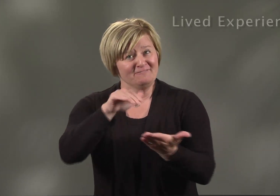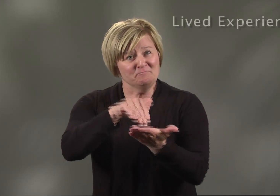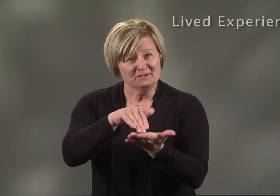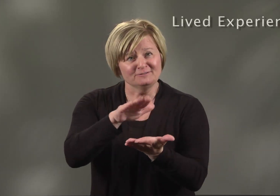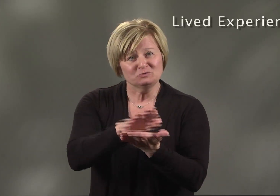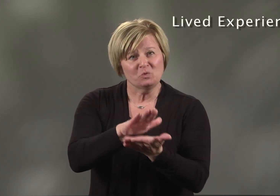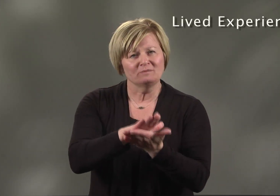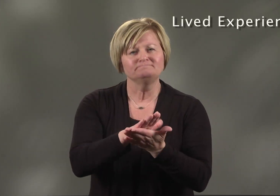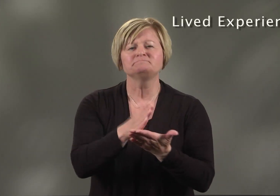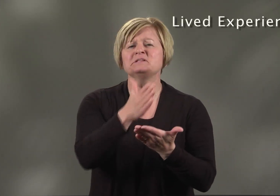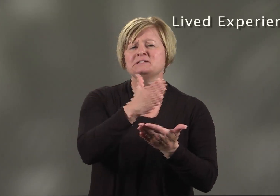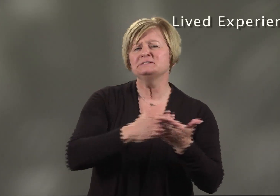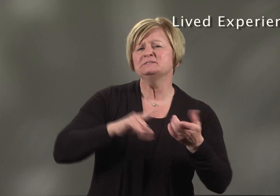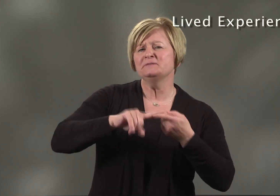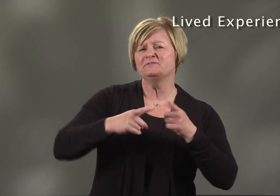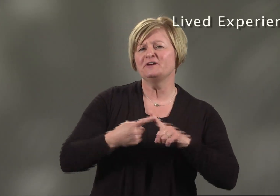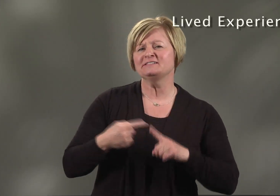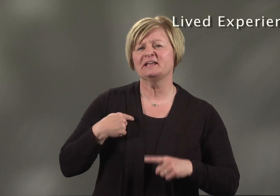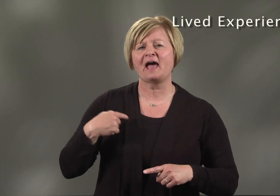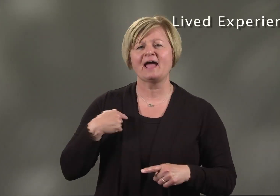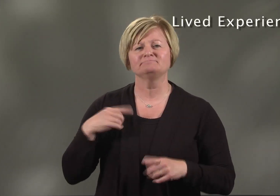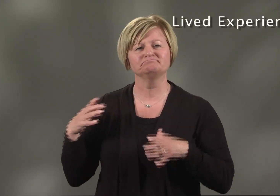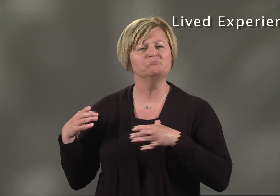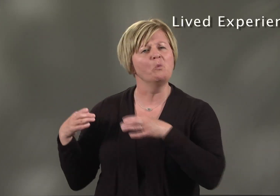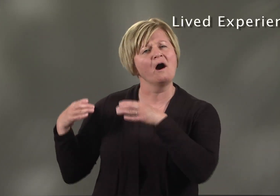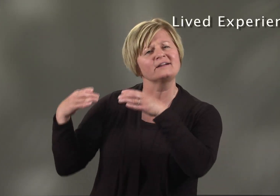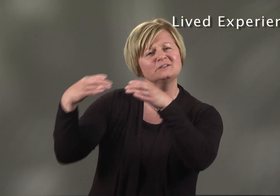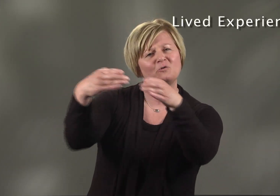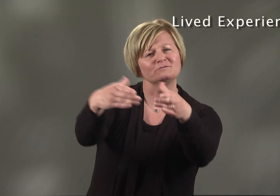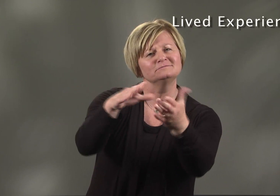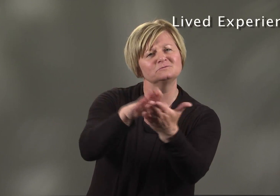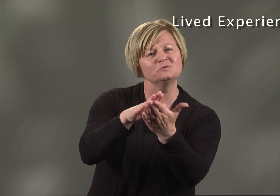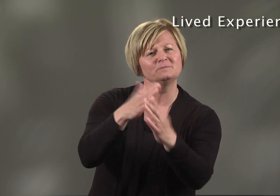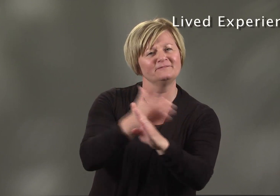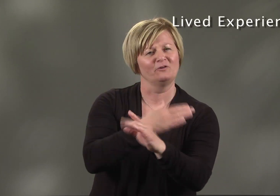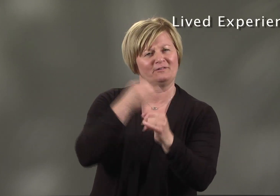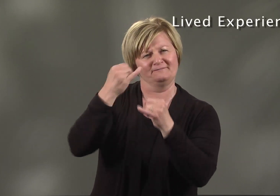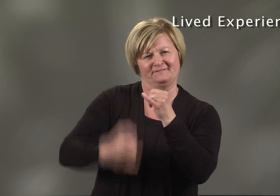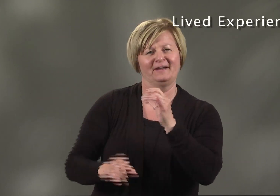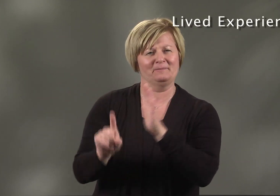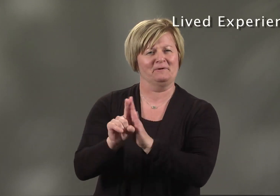At the end of middle school, some friends and I walked out of the school before the final bell rang.